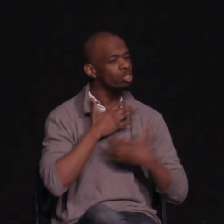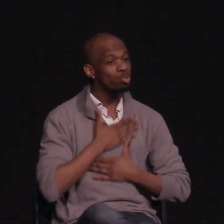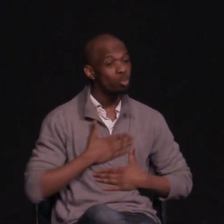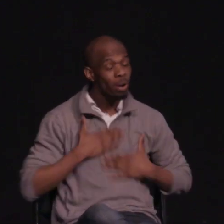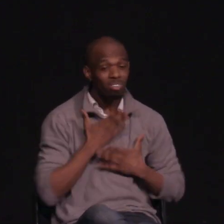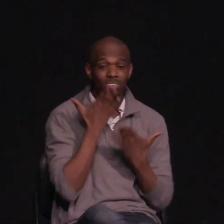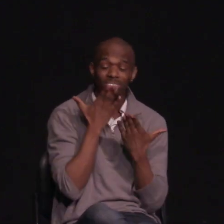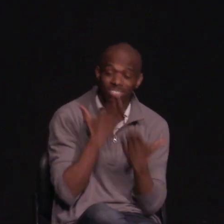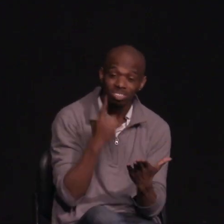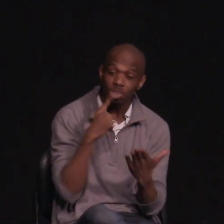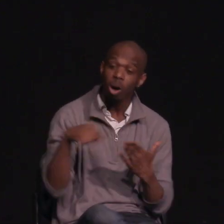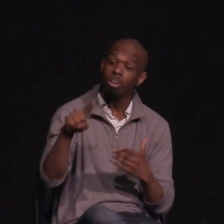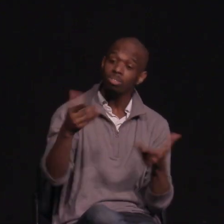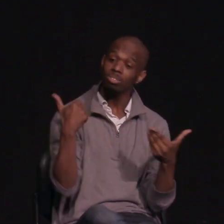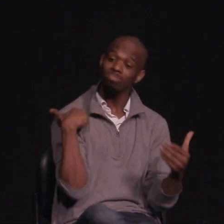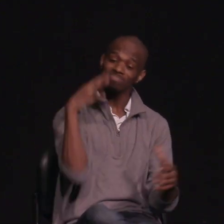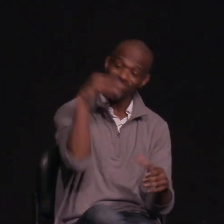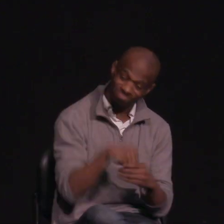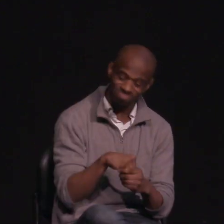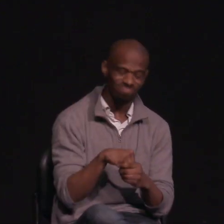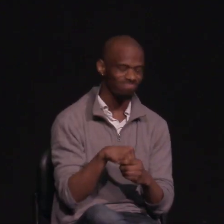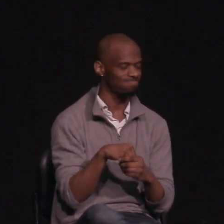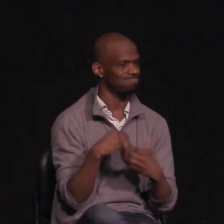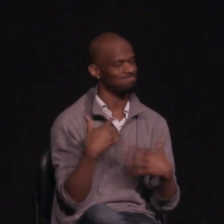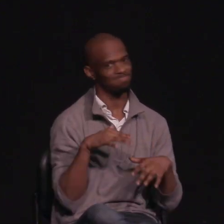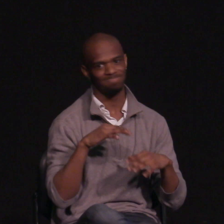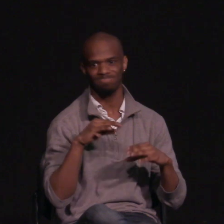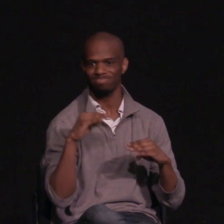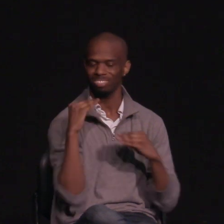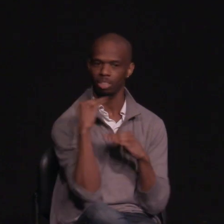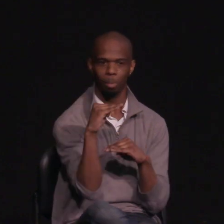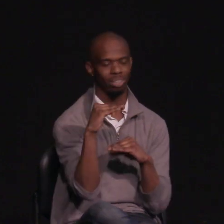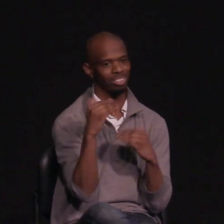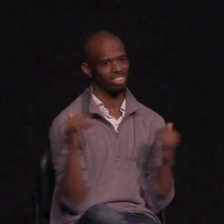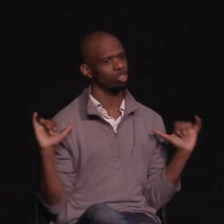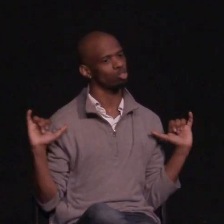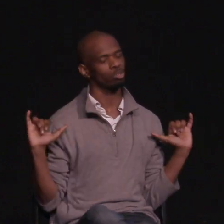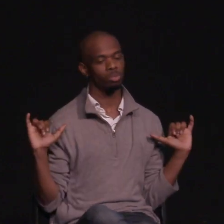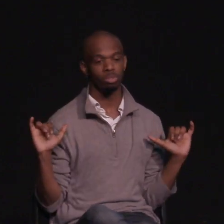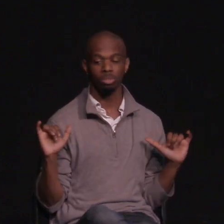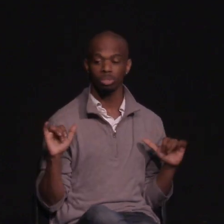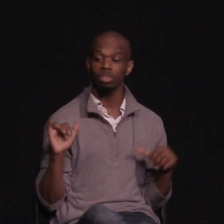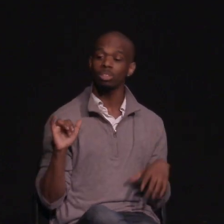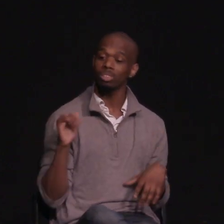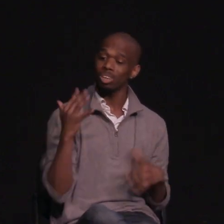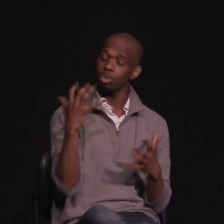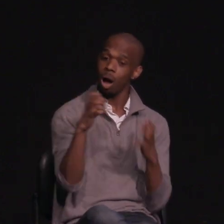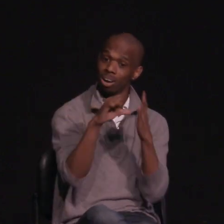this academic year. I say this without exaggeration, this has been a life-changing